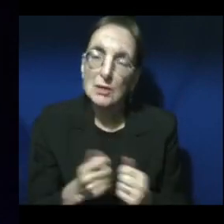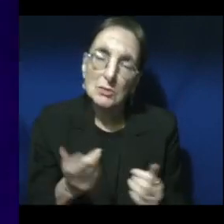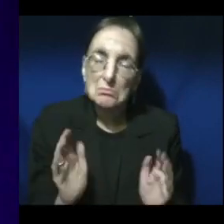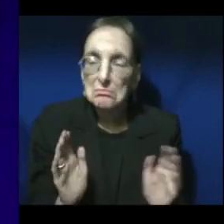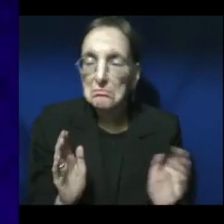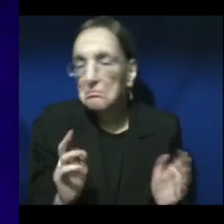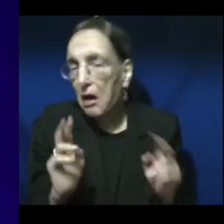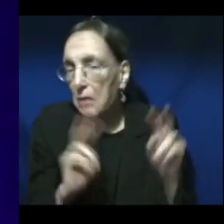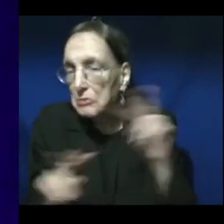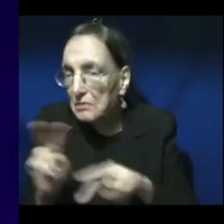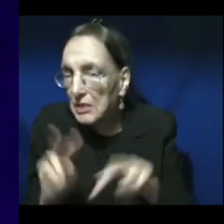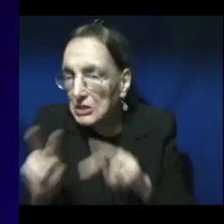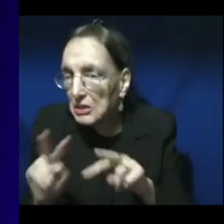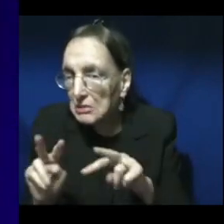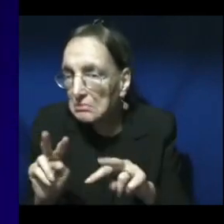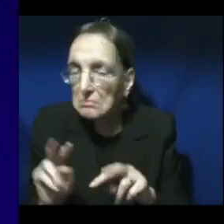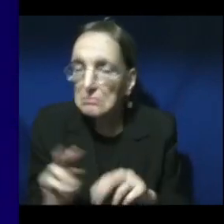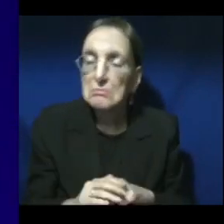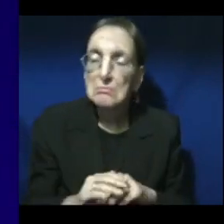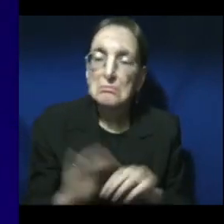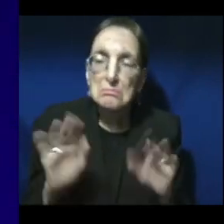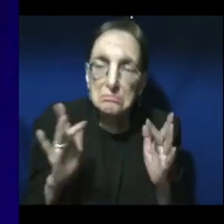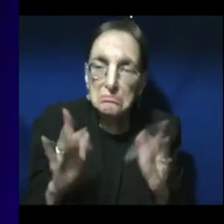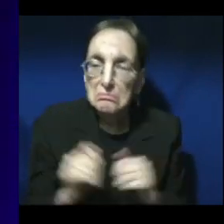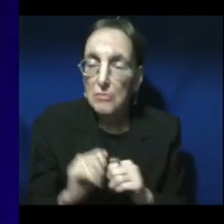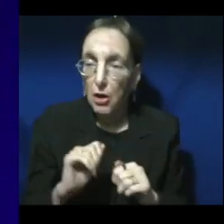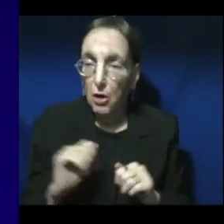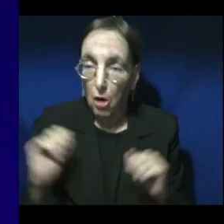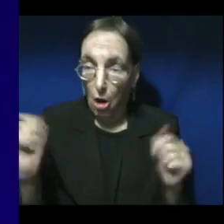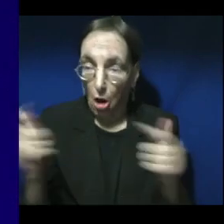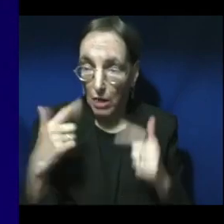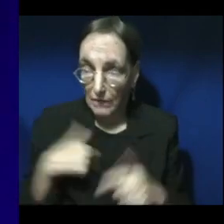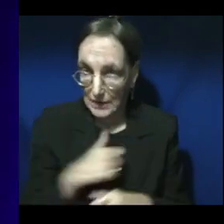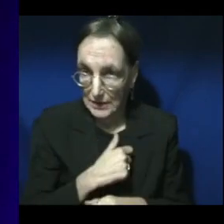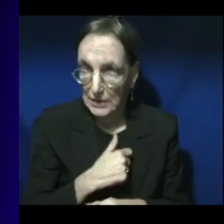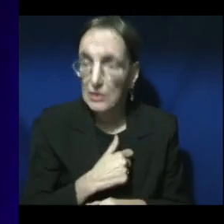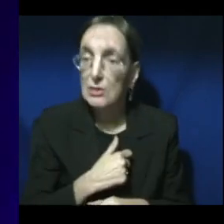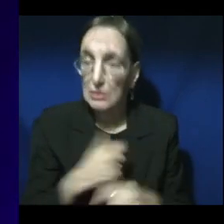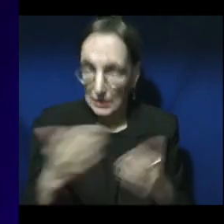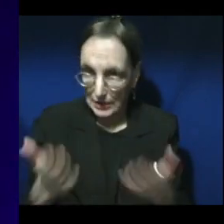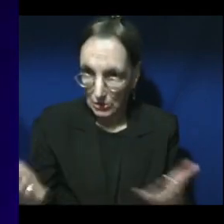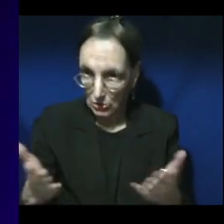of us here actually have something in common, regardless of where you came from, regardless